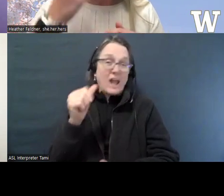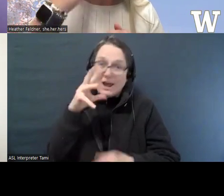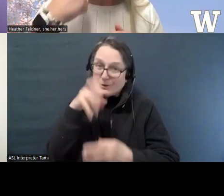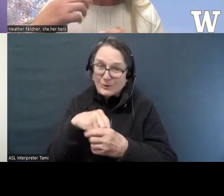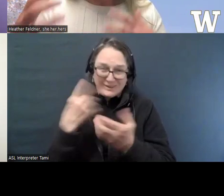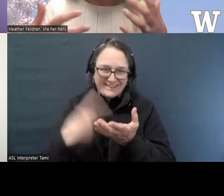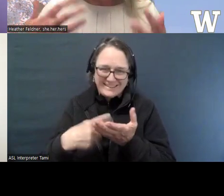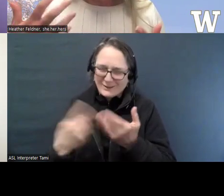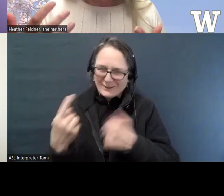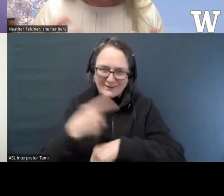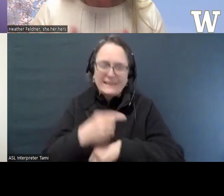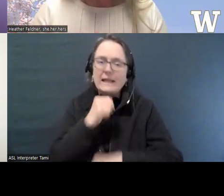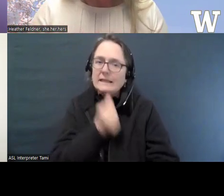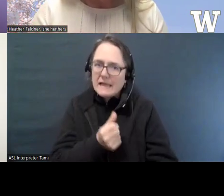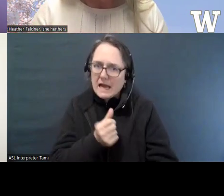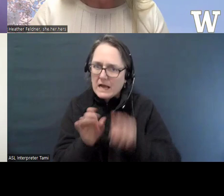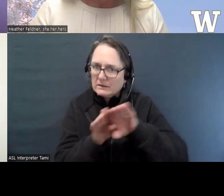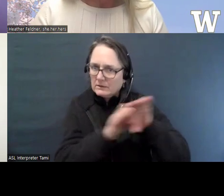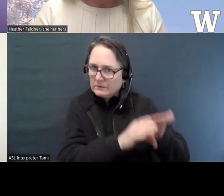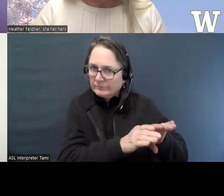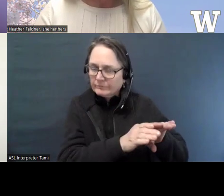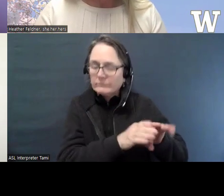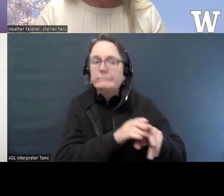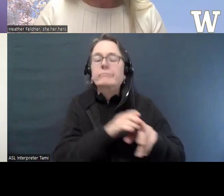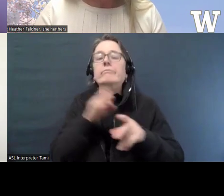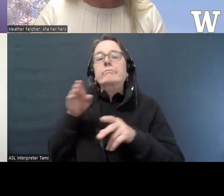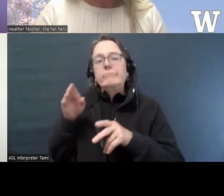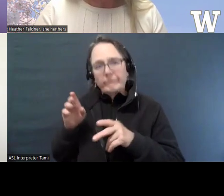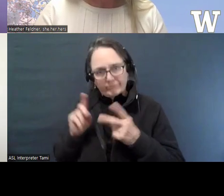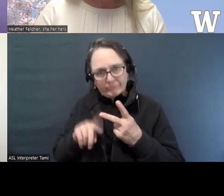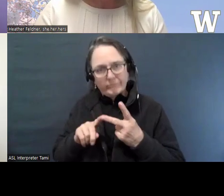Where it tends to go awry rather is in those experiences